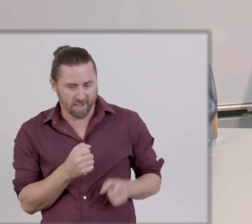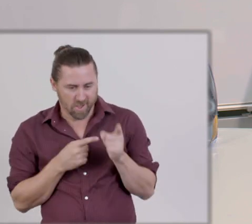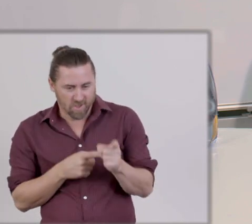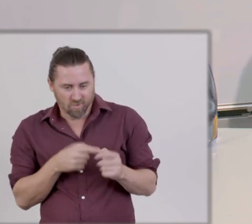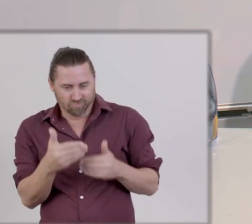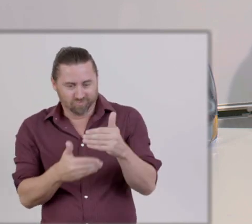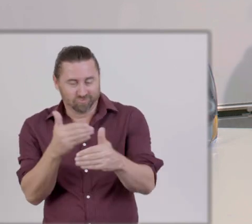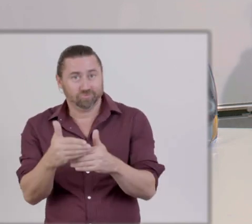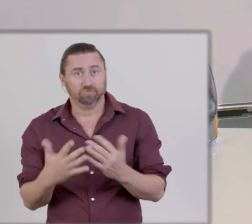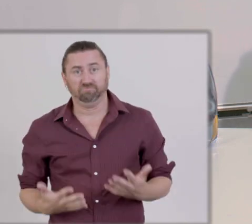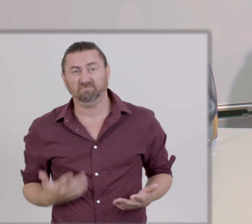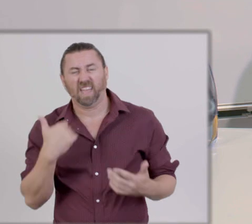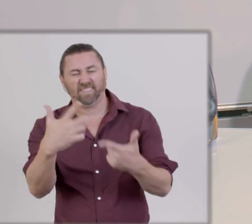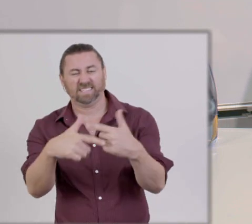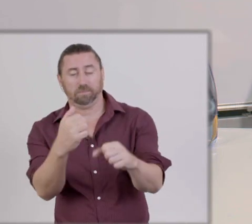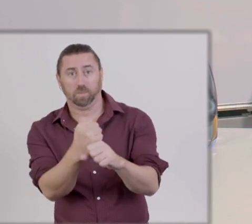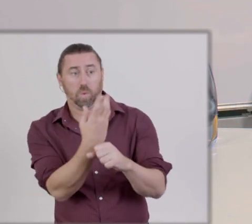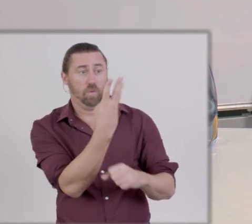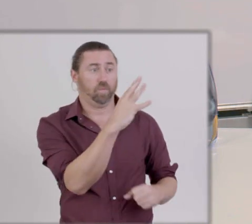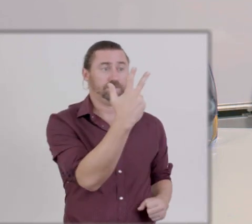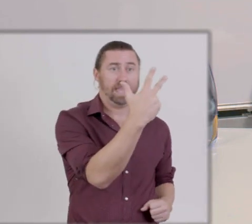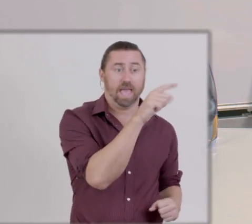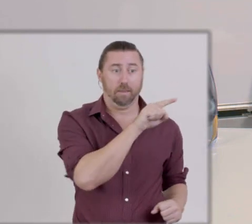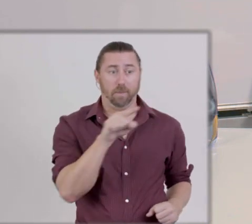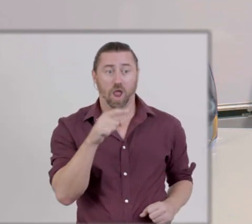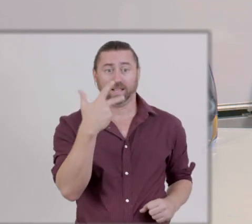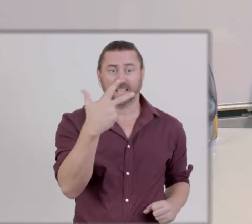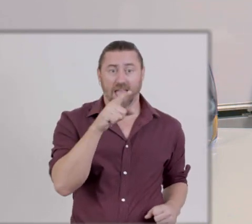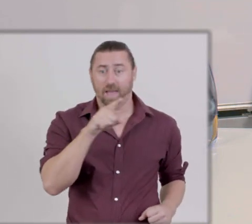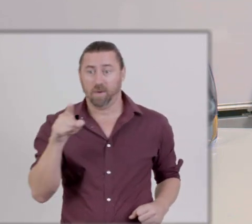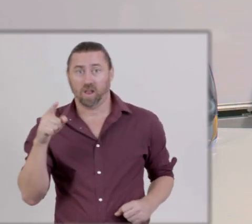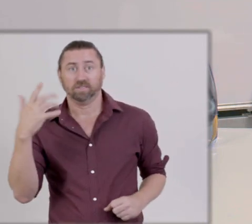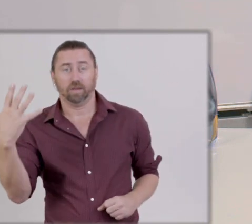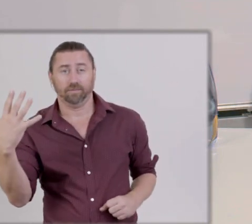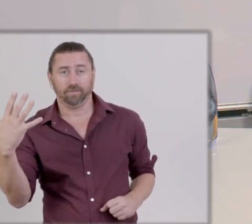For example, 48 subtract 8 subtract 5.